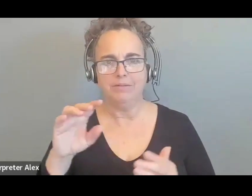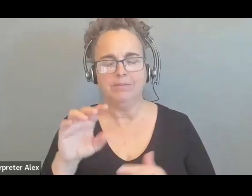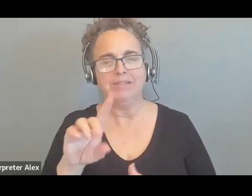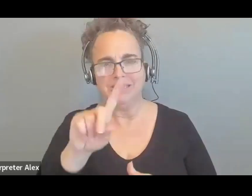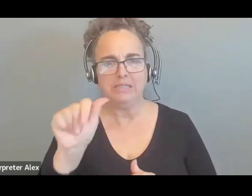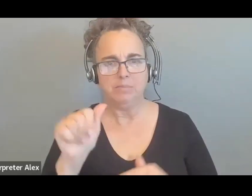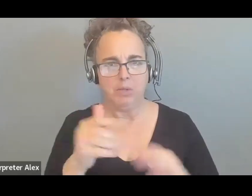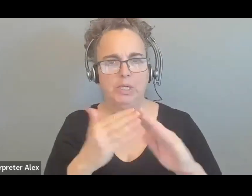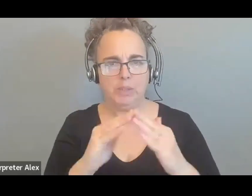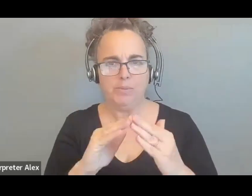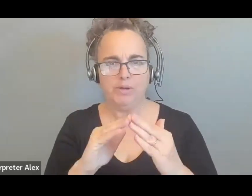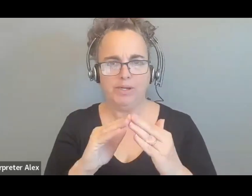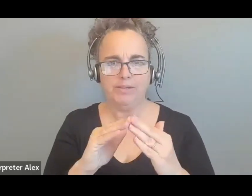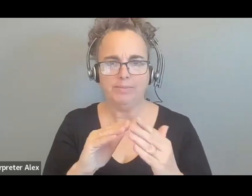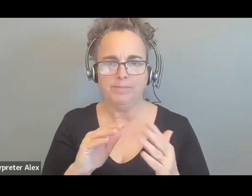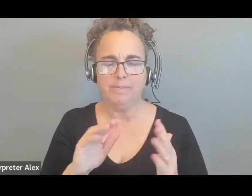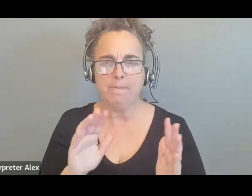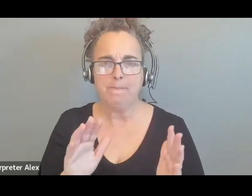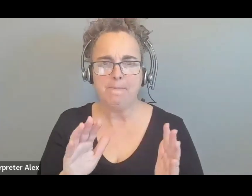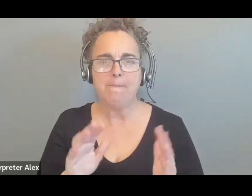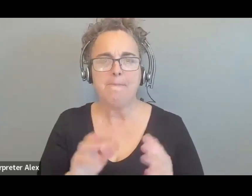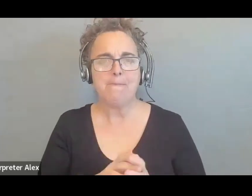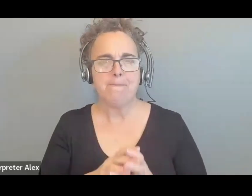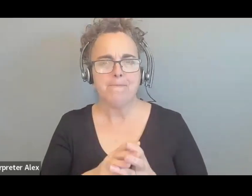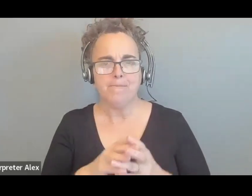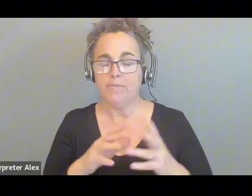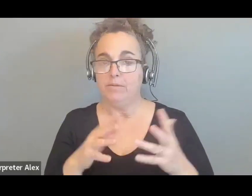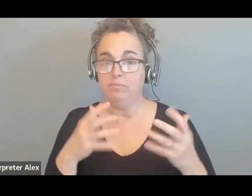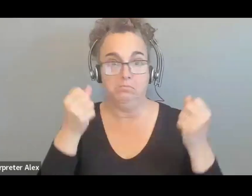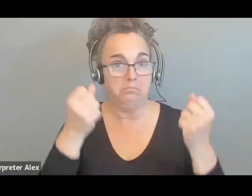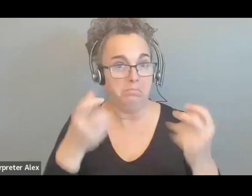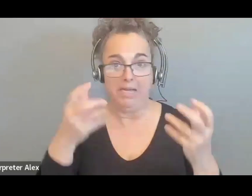And so yeah, I, there's a lot of challenges when it comes